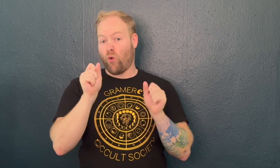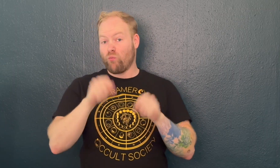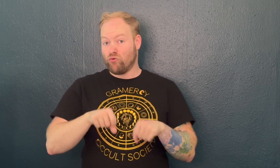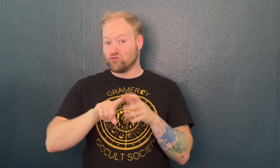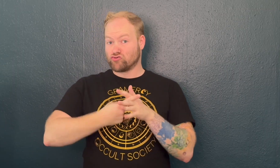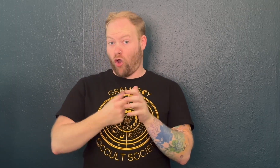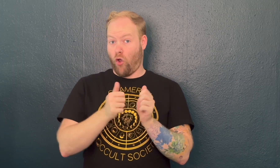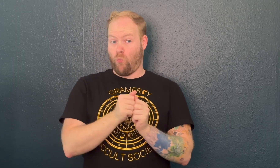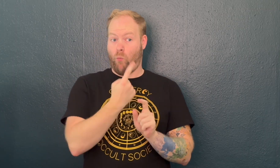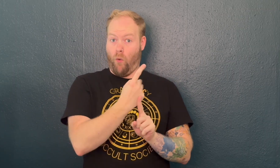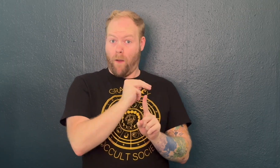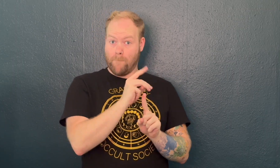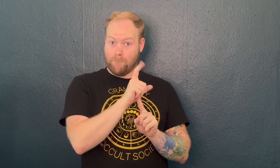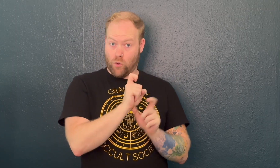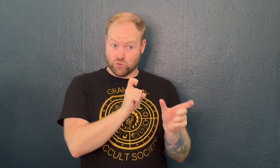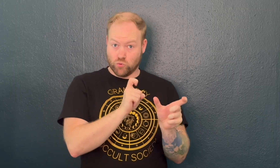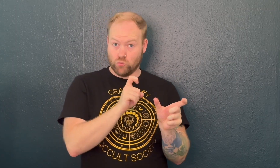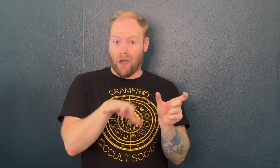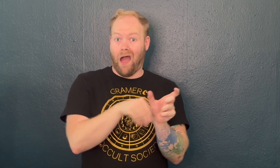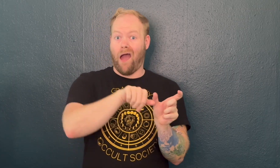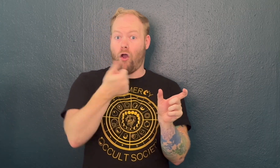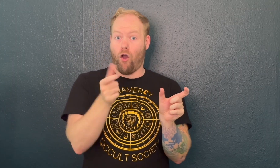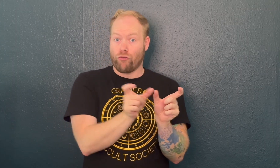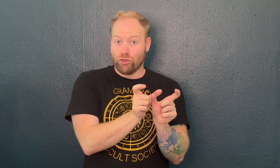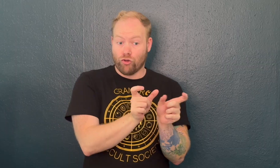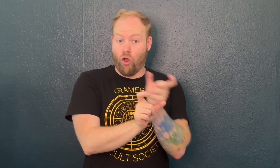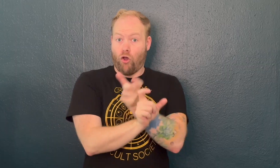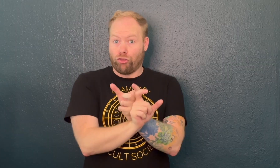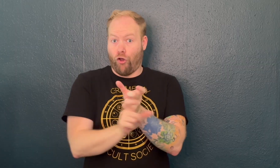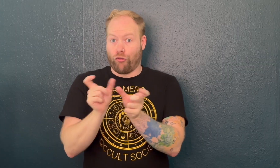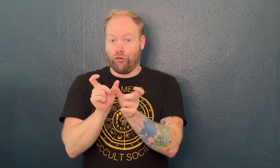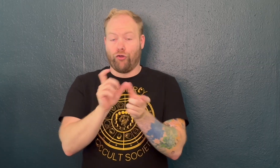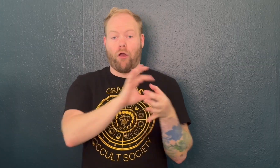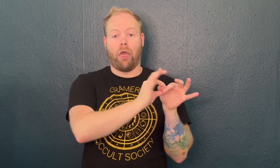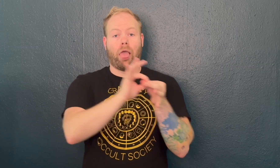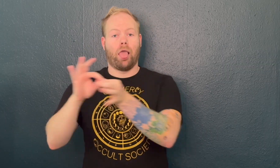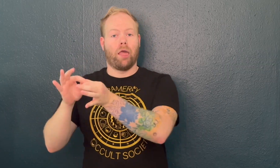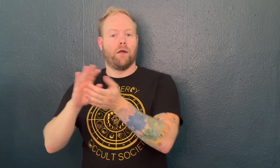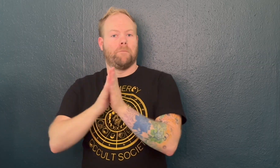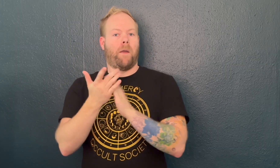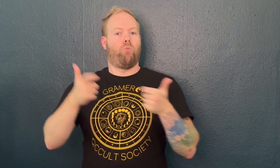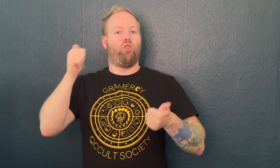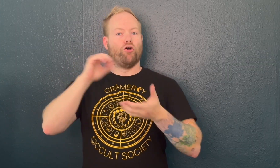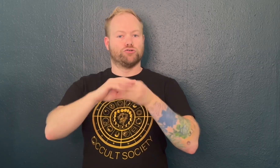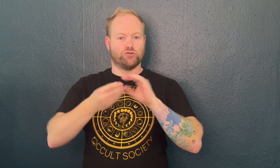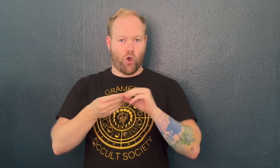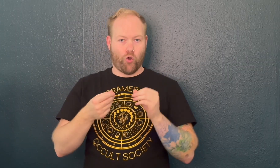so you can start off with one module, then pick another and another, linking them together into a larger story.